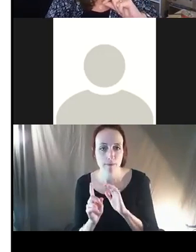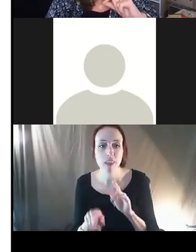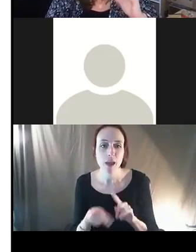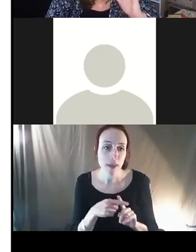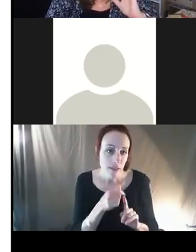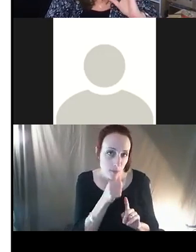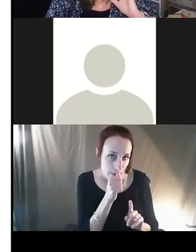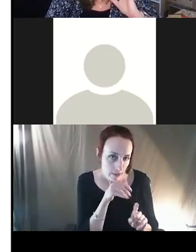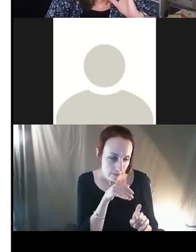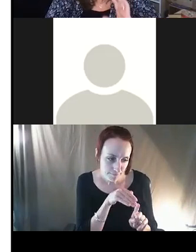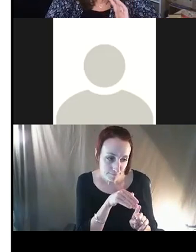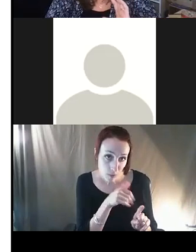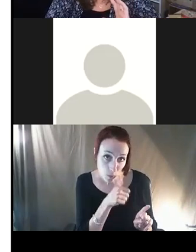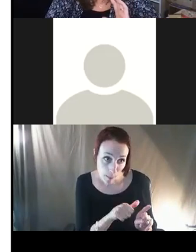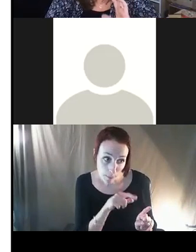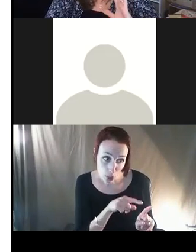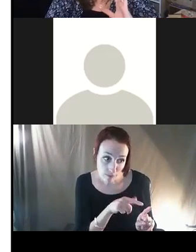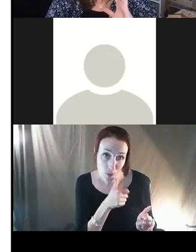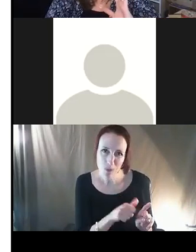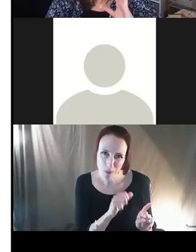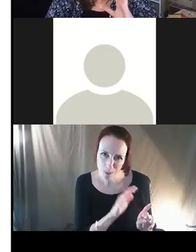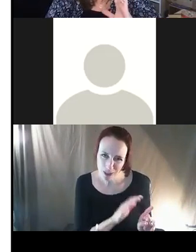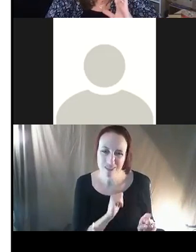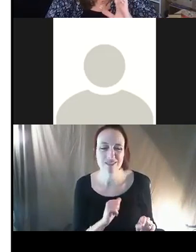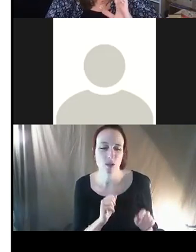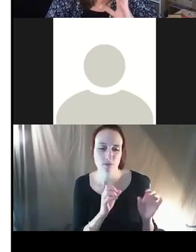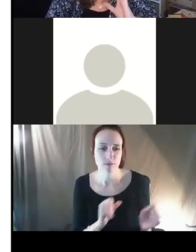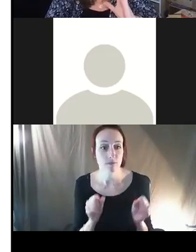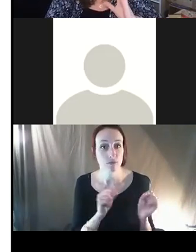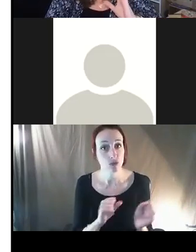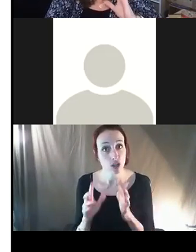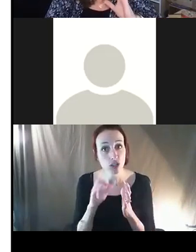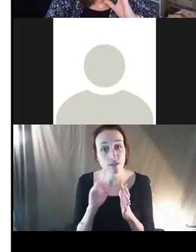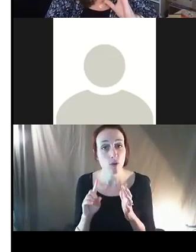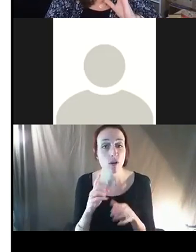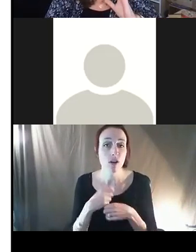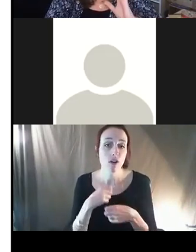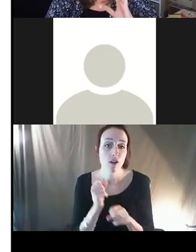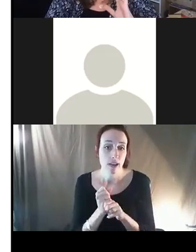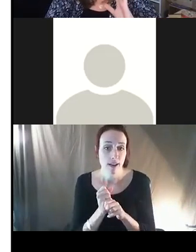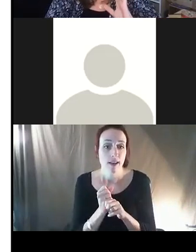So, these are strategies for creating positive